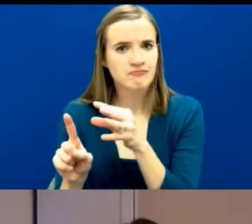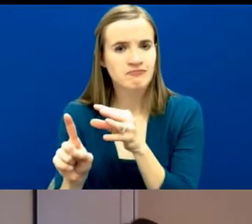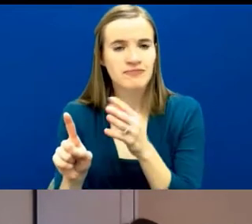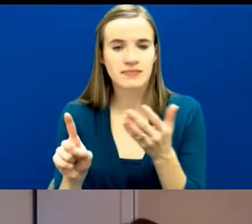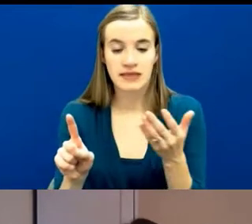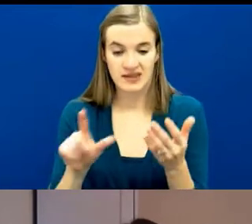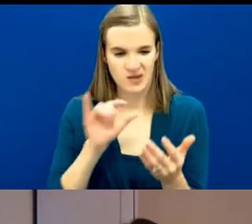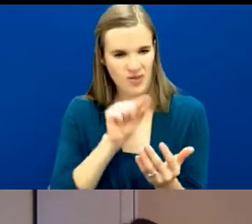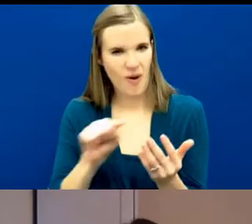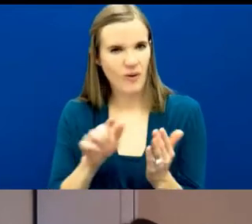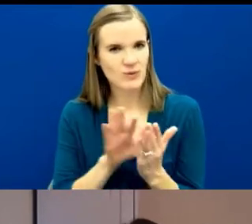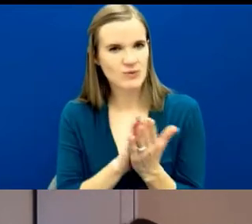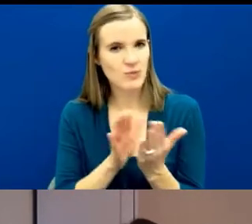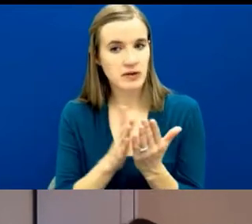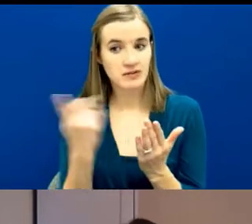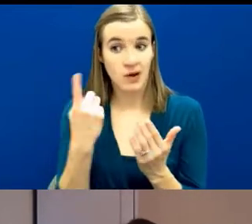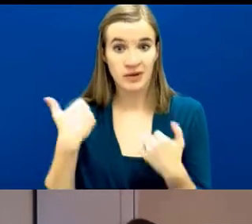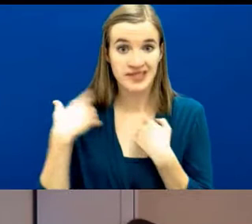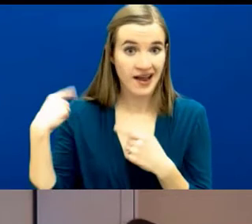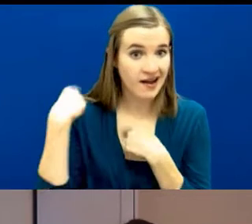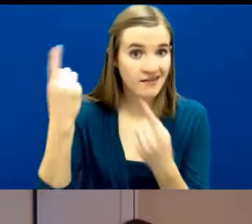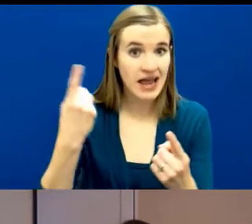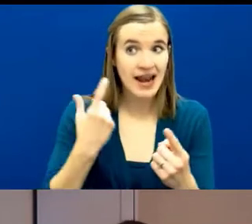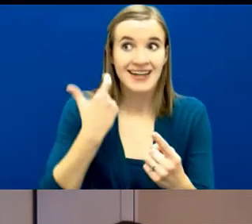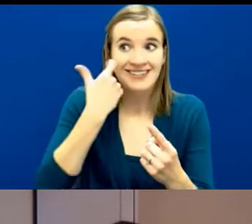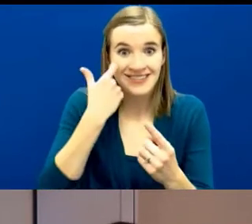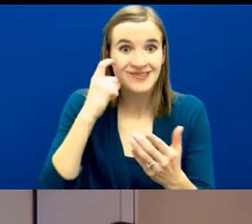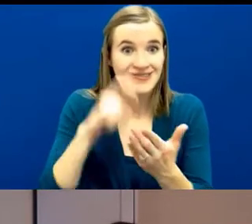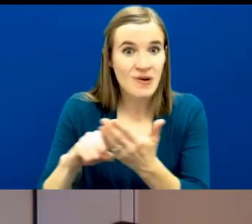aware of now, because of this book, or if it really is happening that there are